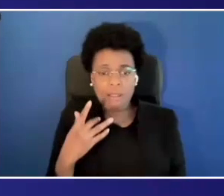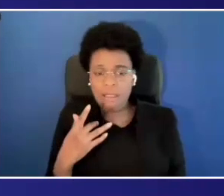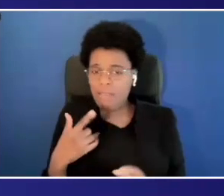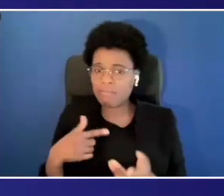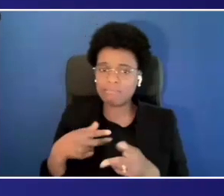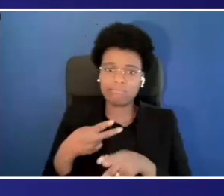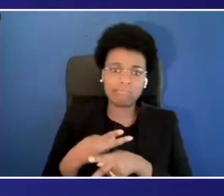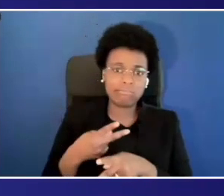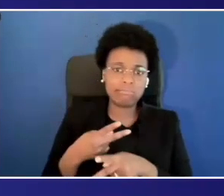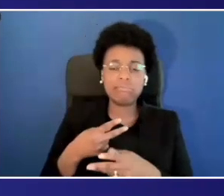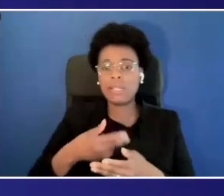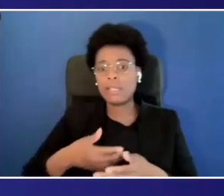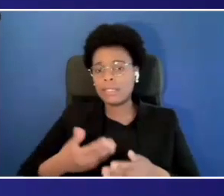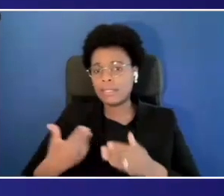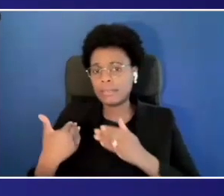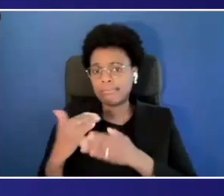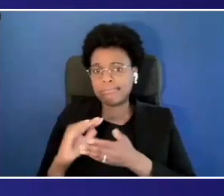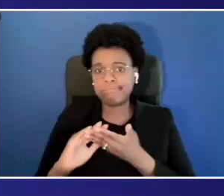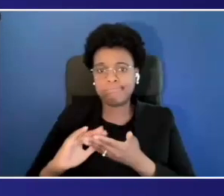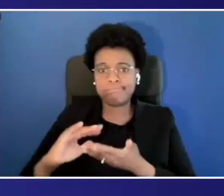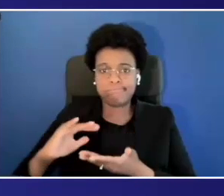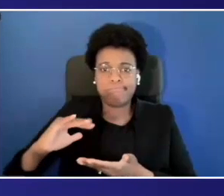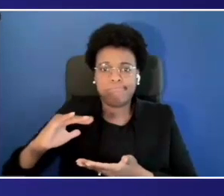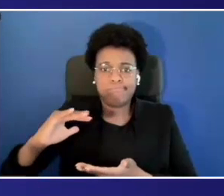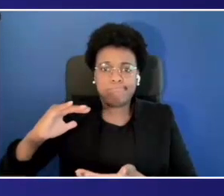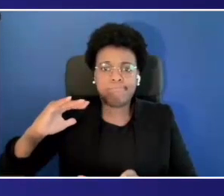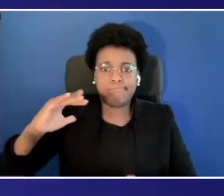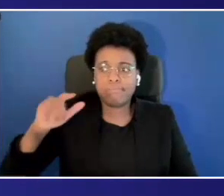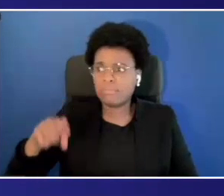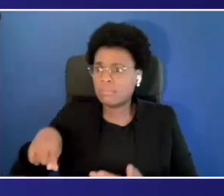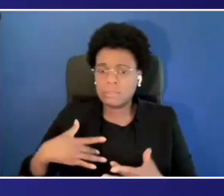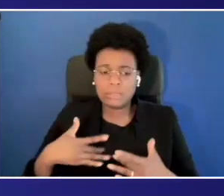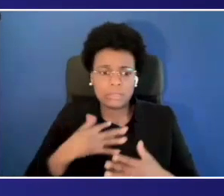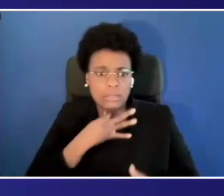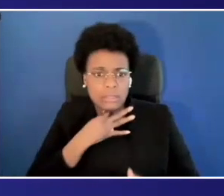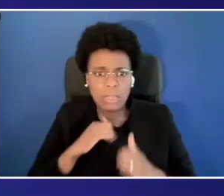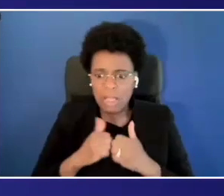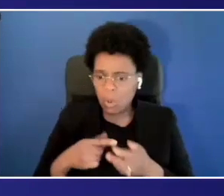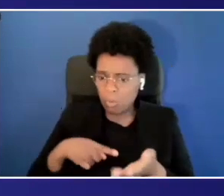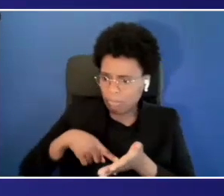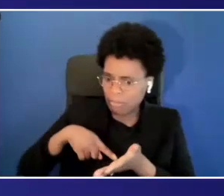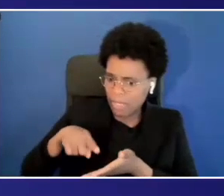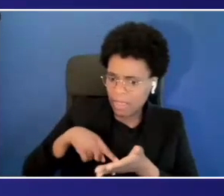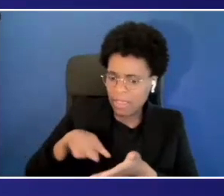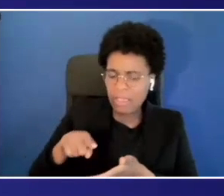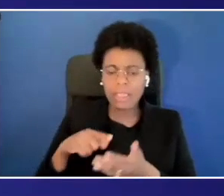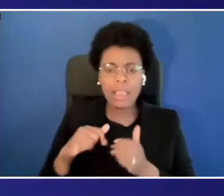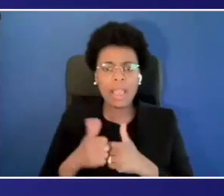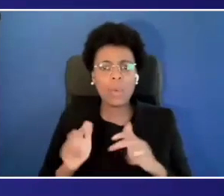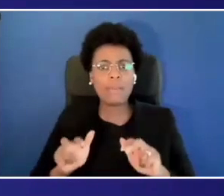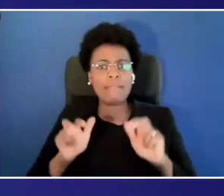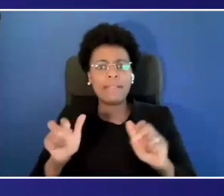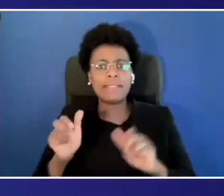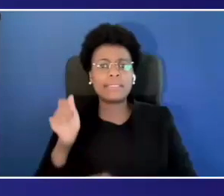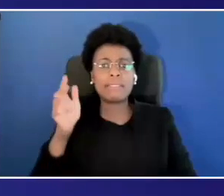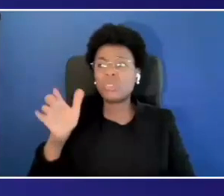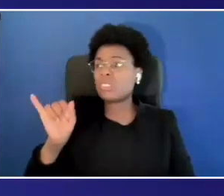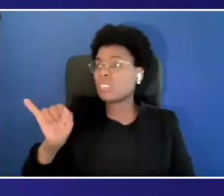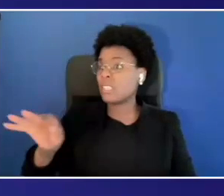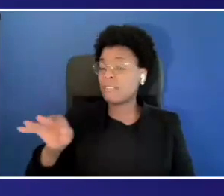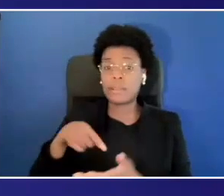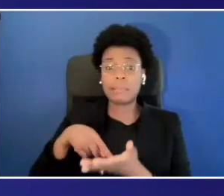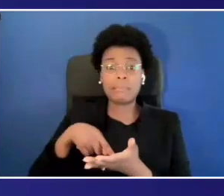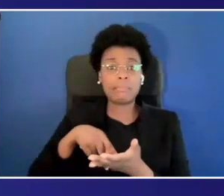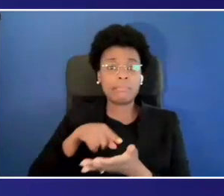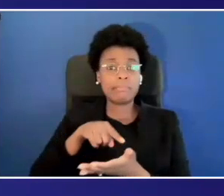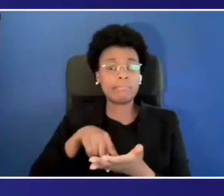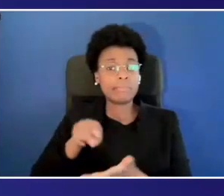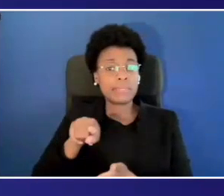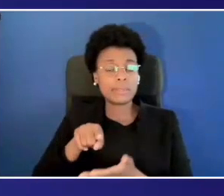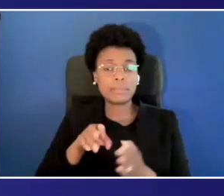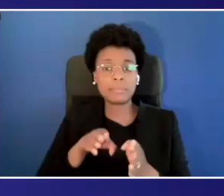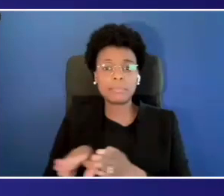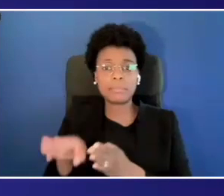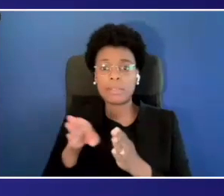These same folks are now wondering how they're going to afford their monthly payments and invest in their futures if these repayment plans and forgiveness programs are taken away.